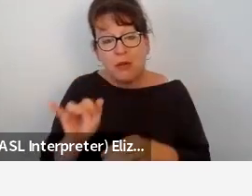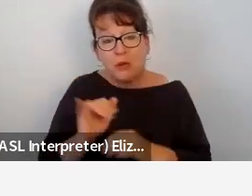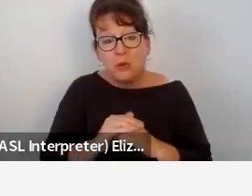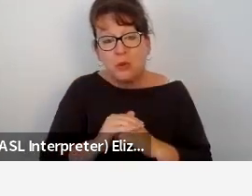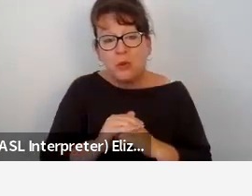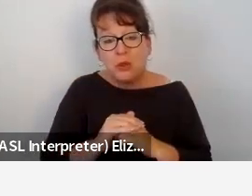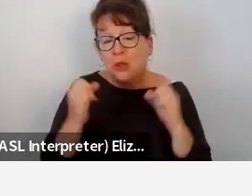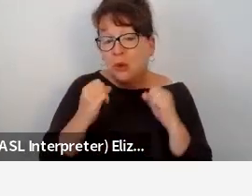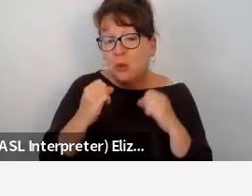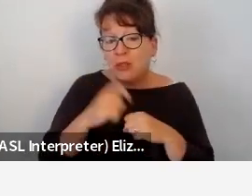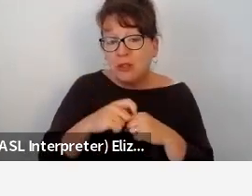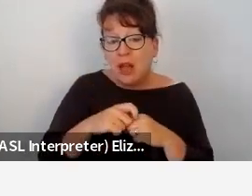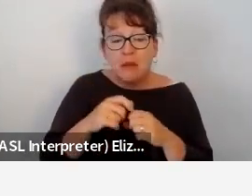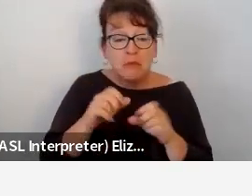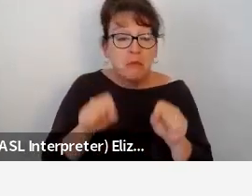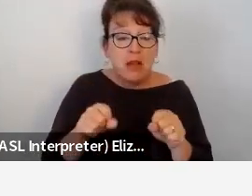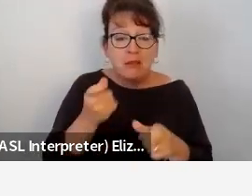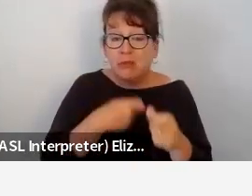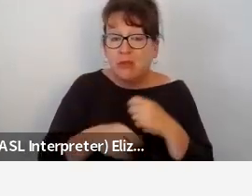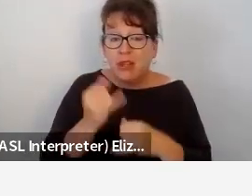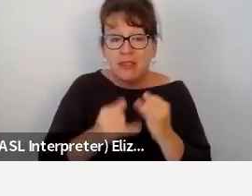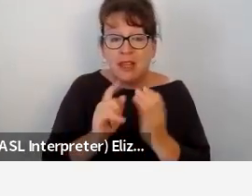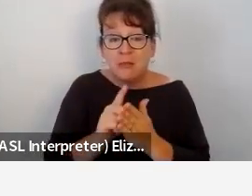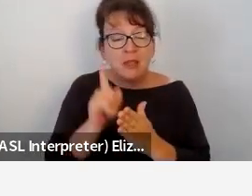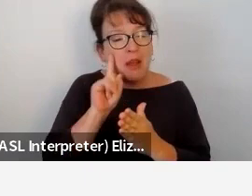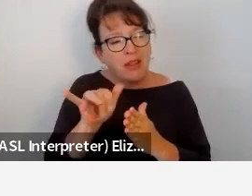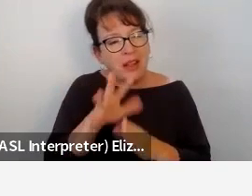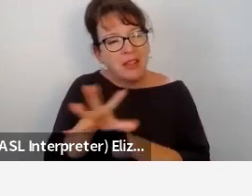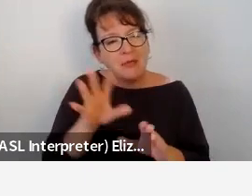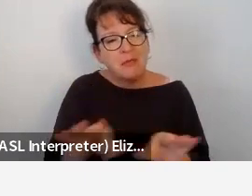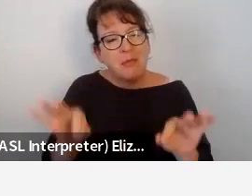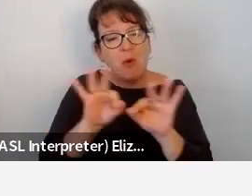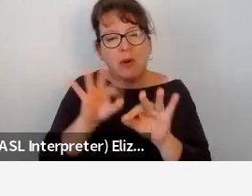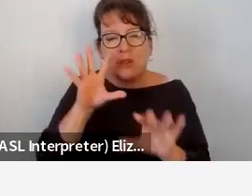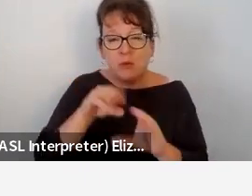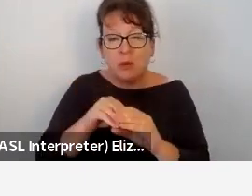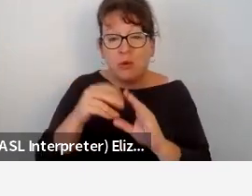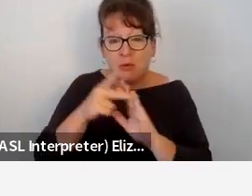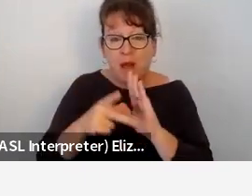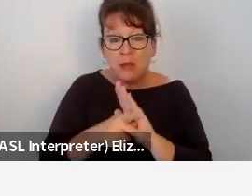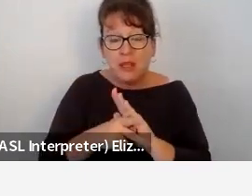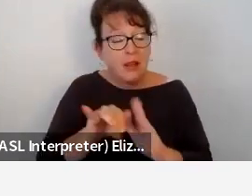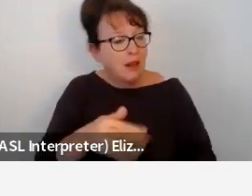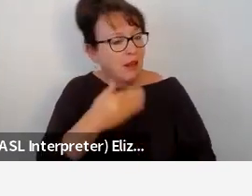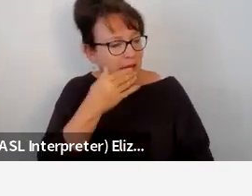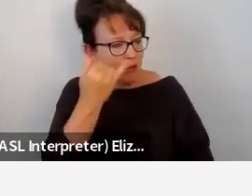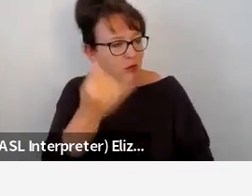is some new technology, and we definitely got a lot of comments about the hesitancy of scrapping